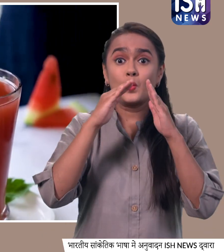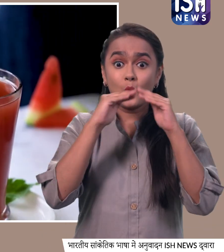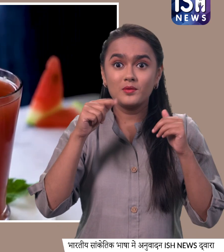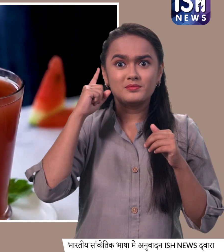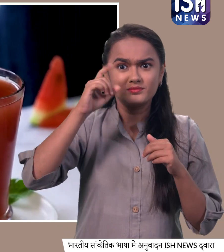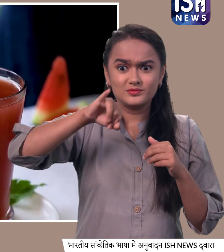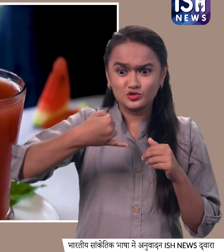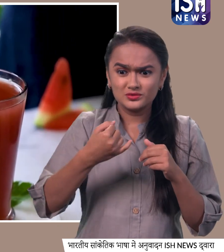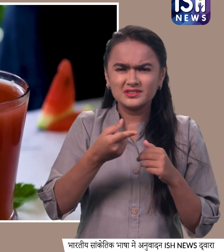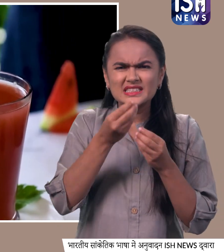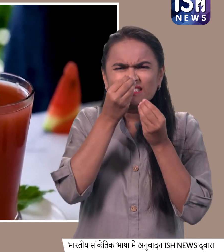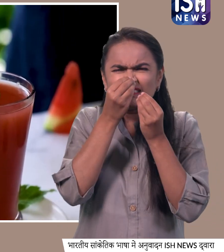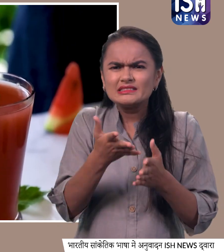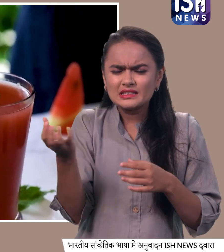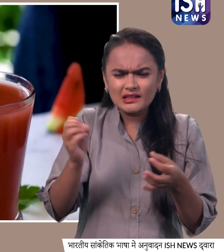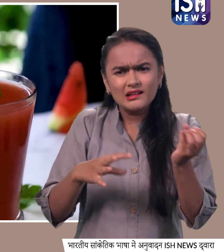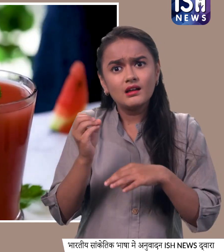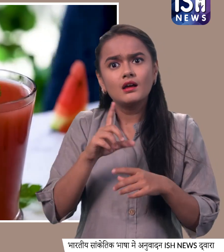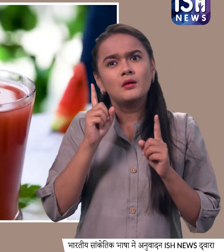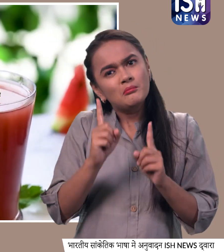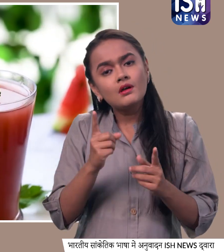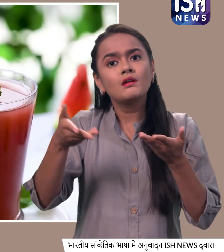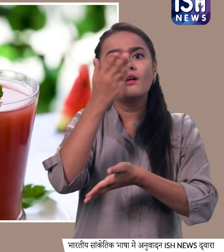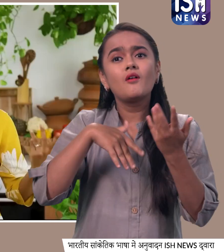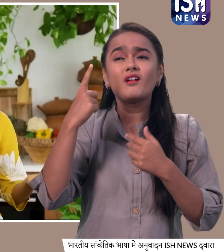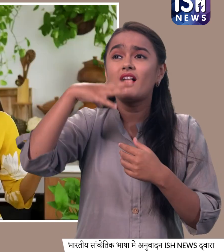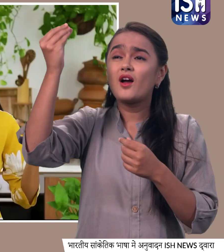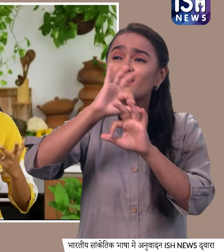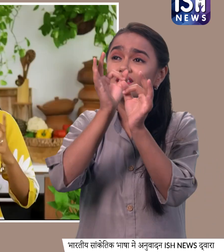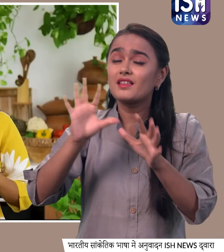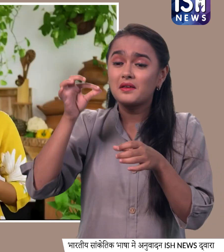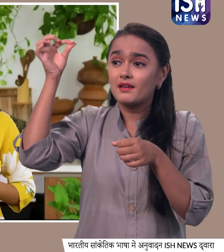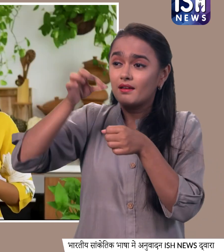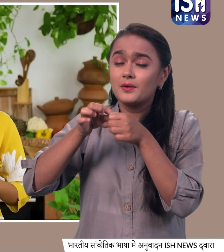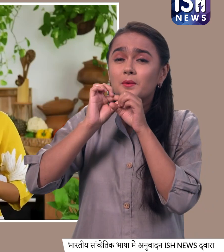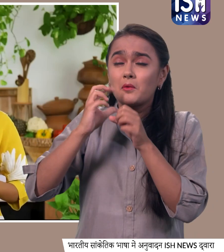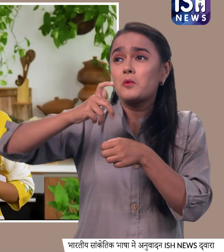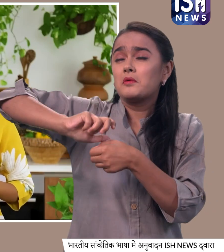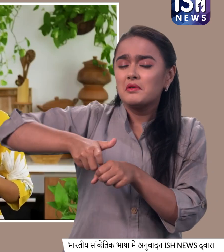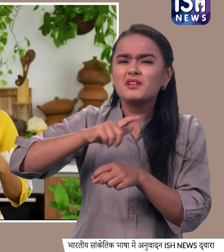It's so easy to make juices at home, but we still get juices in packets & bottles